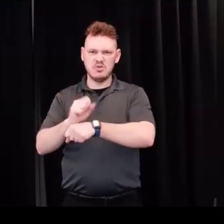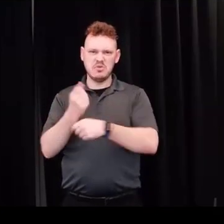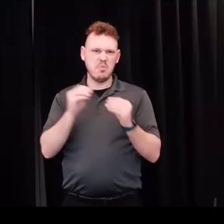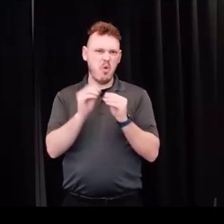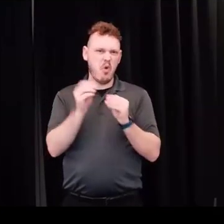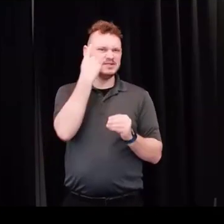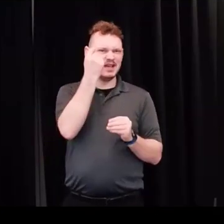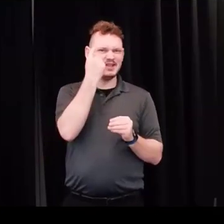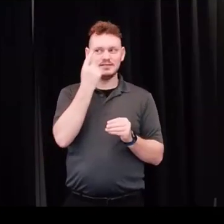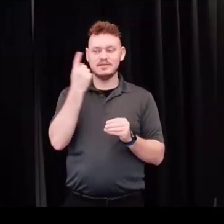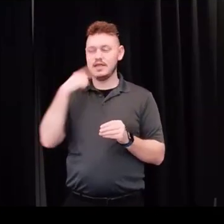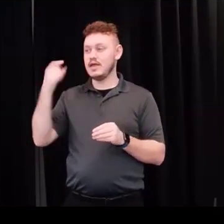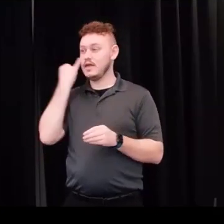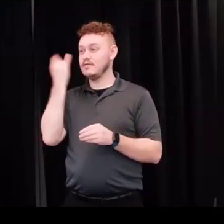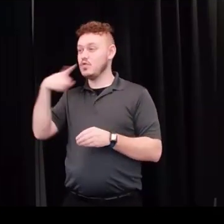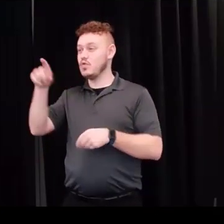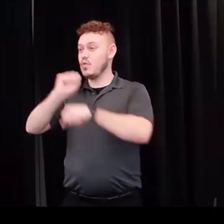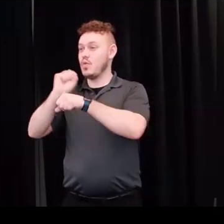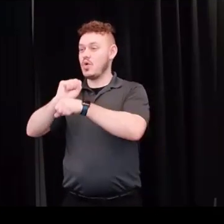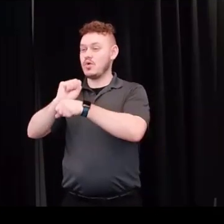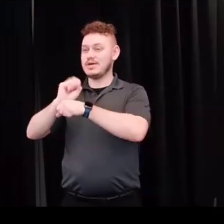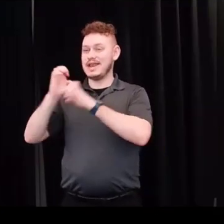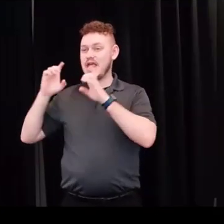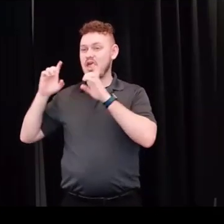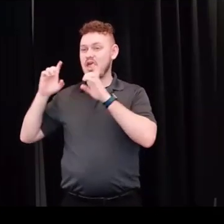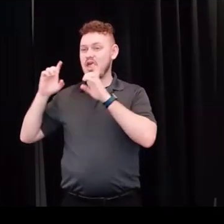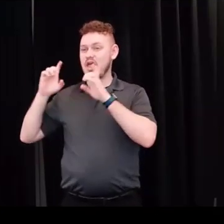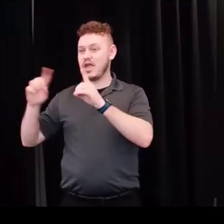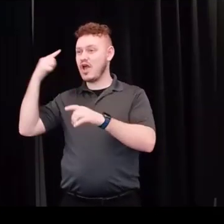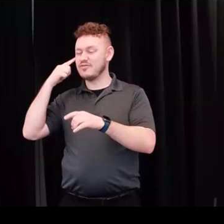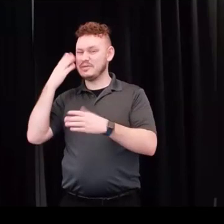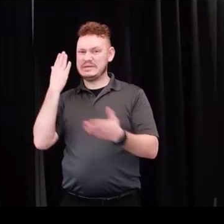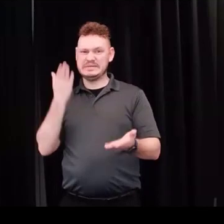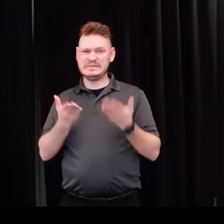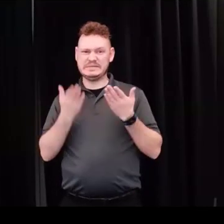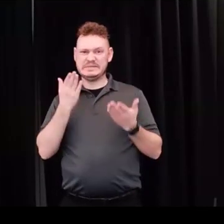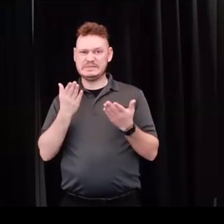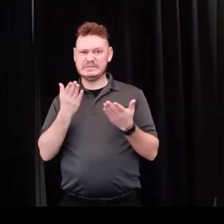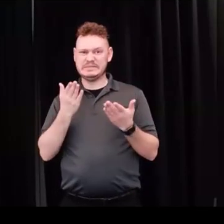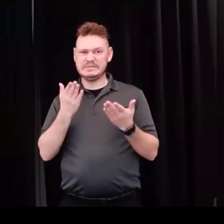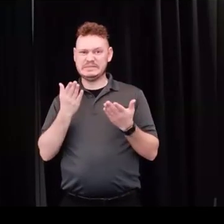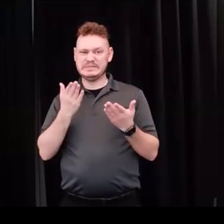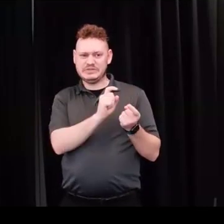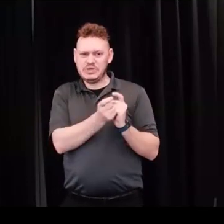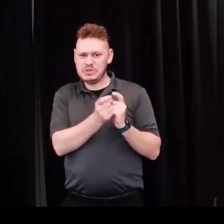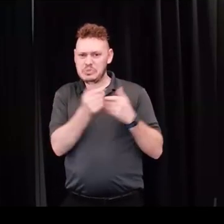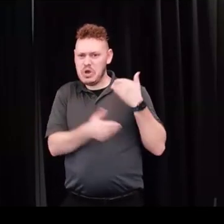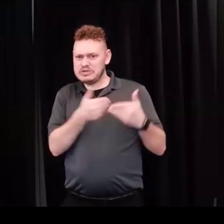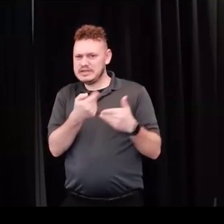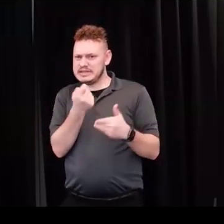Those of you who are in education or government, you may have to tweak the process a little bit,